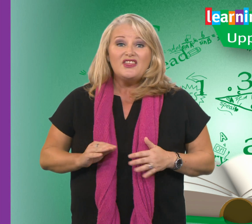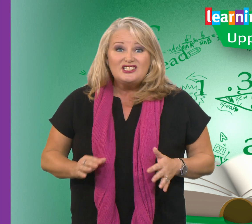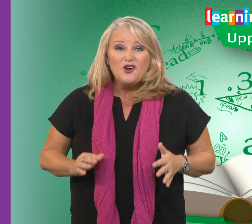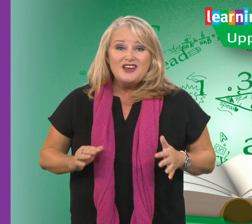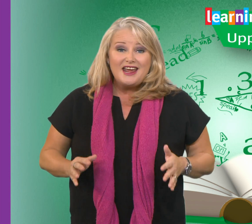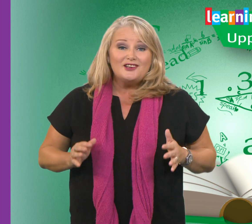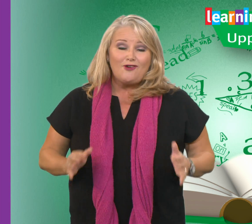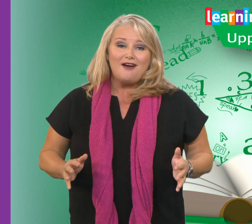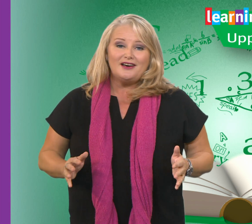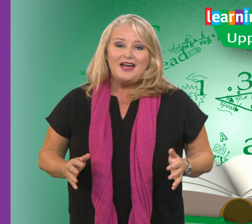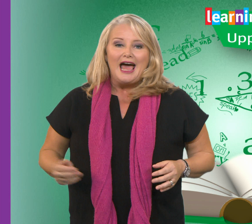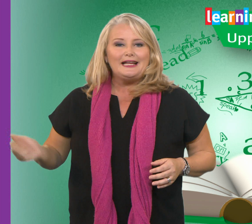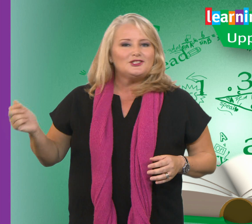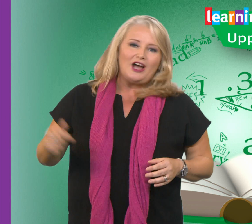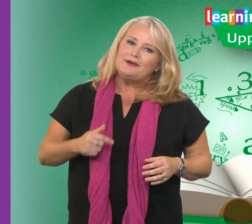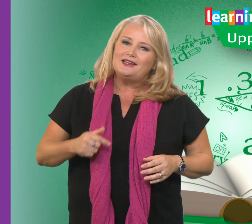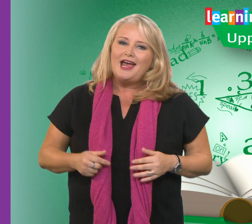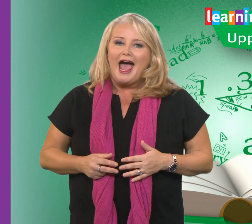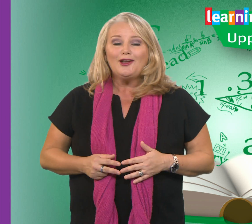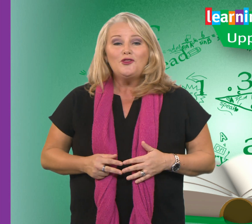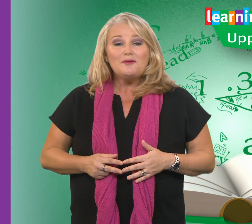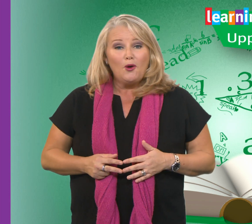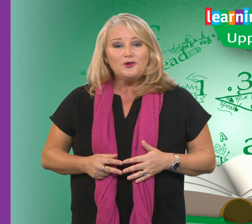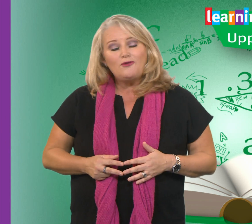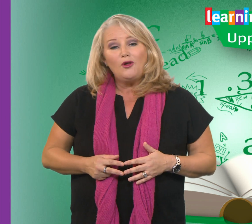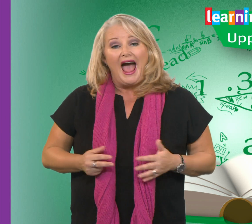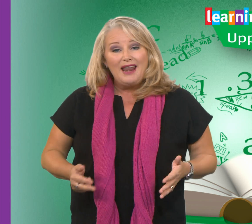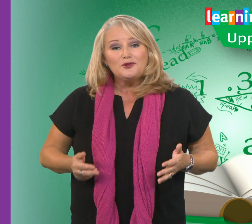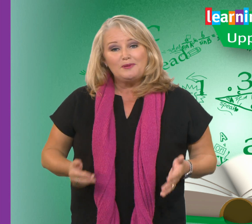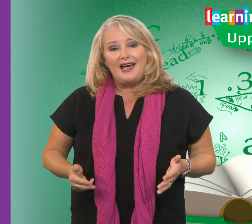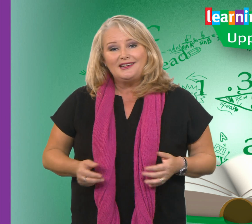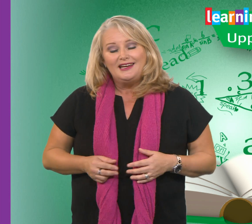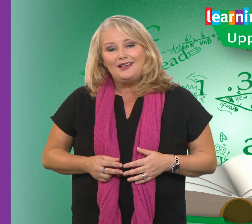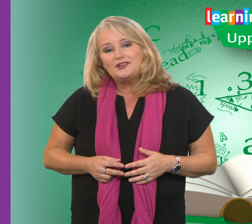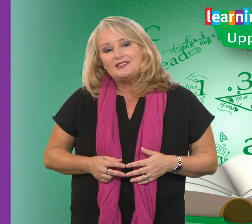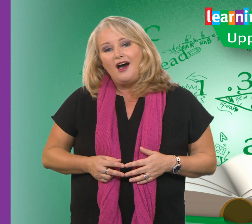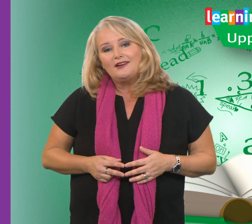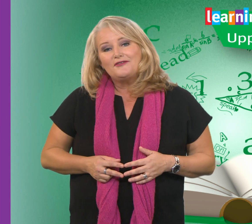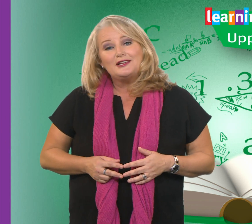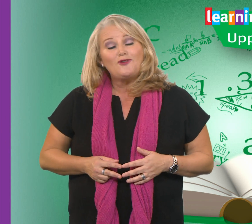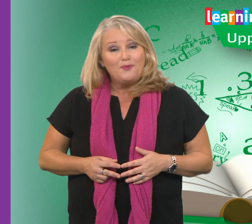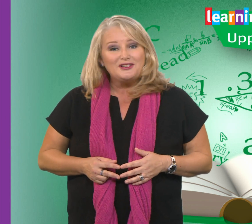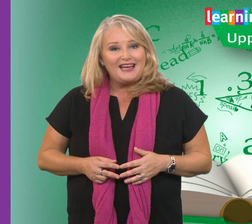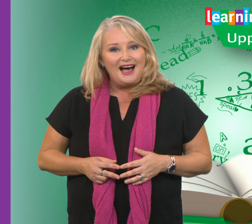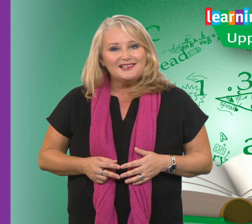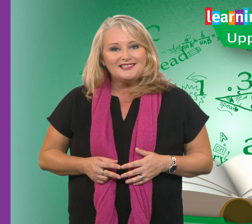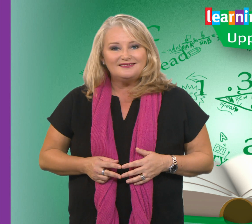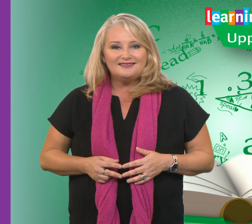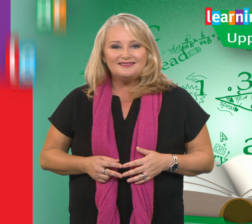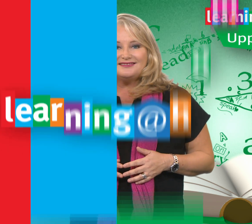that don't need a driver! Let's jump in, and learn the important role animals played, in the design of these robotic cars.